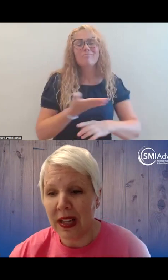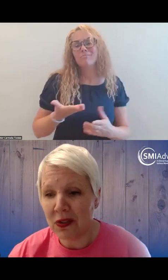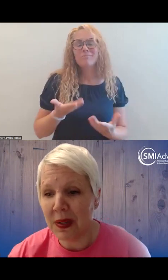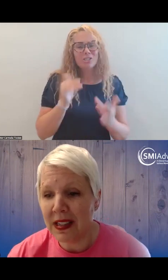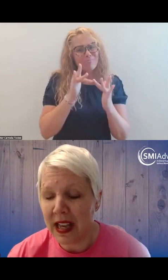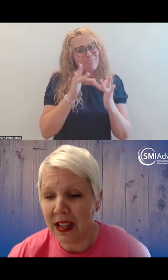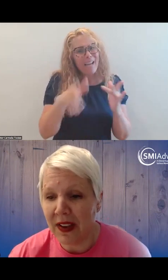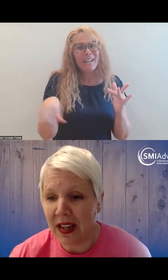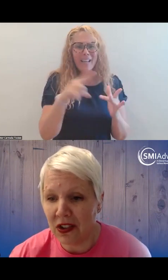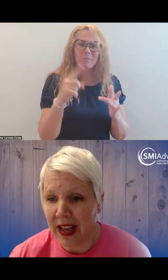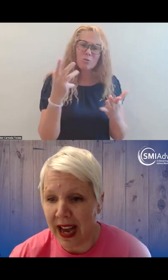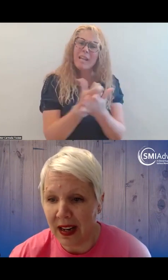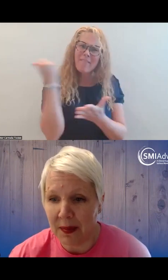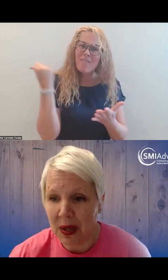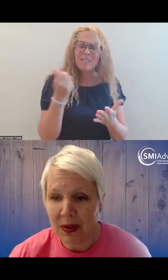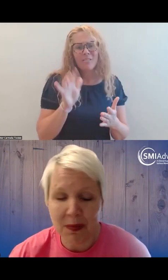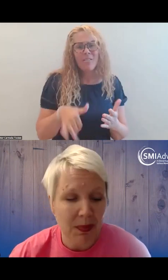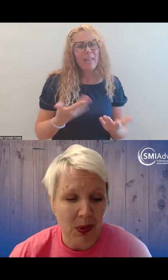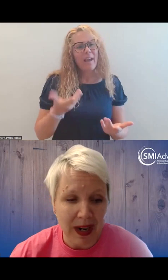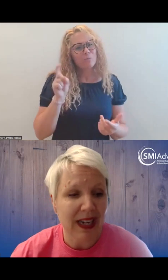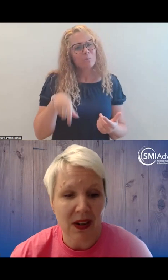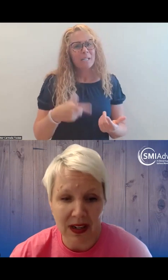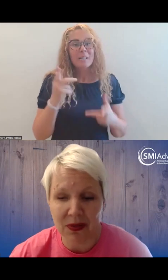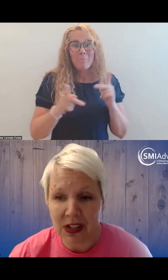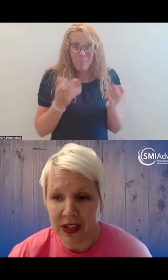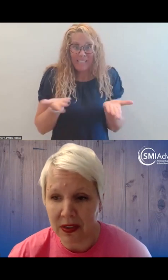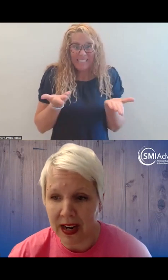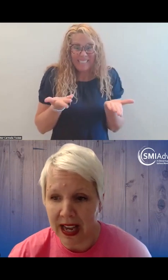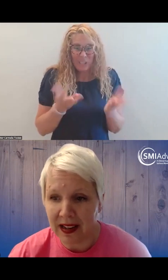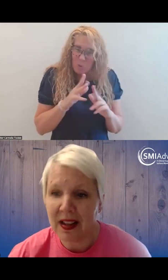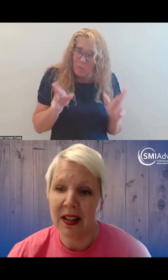LET'S REALLY TAKE ADVANTAGE OF THAT. WE HAVE PEOPLE RIGHT HERE WHO HAVE REACHED OUT THEIR HAND.